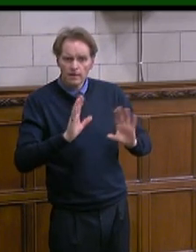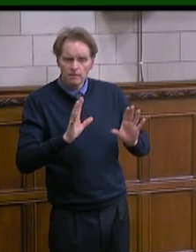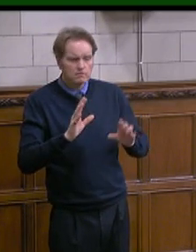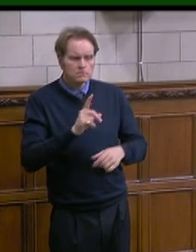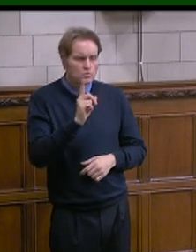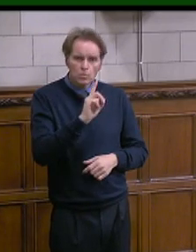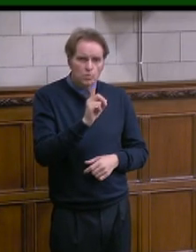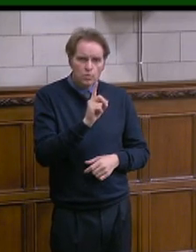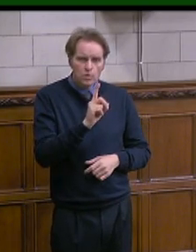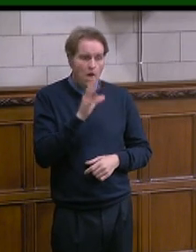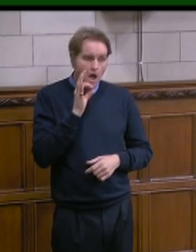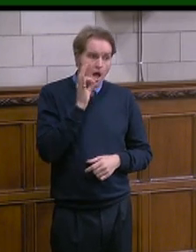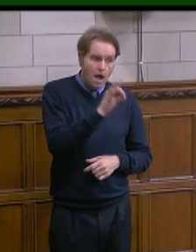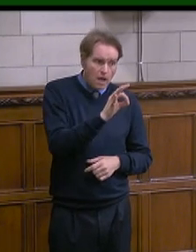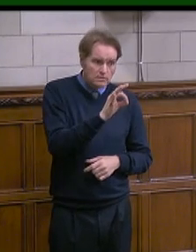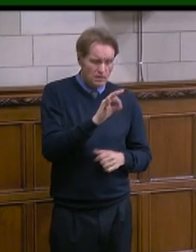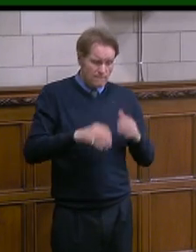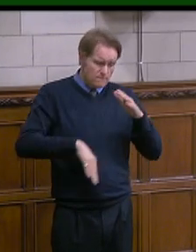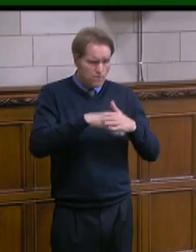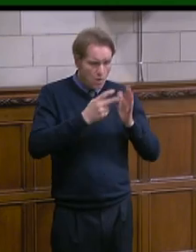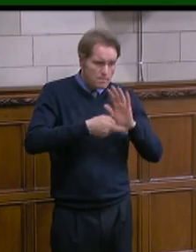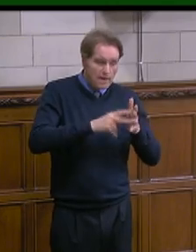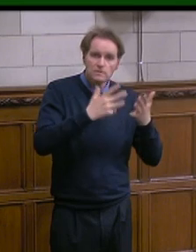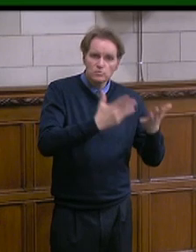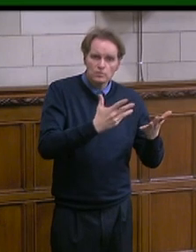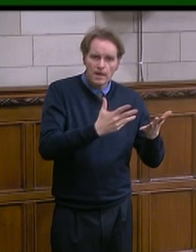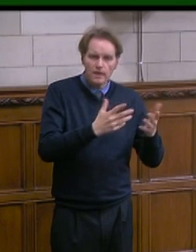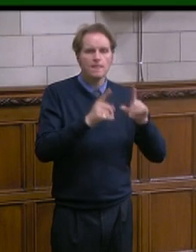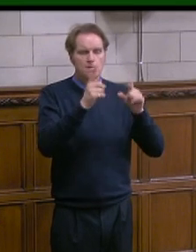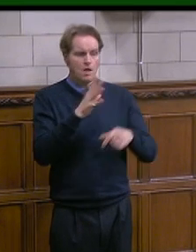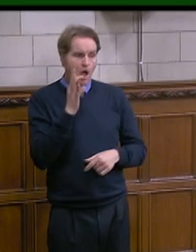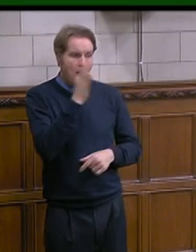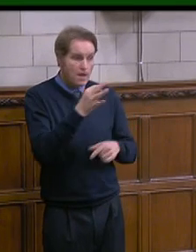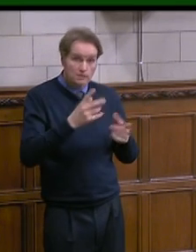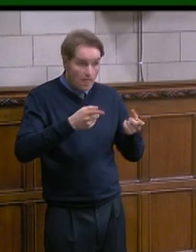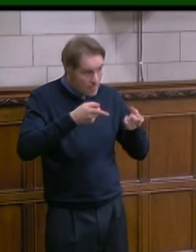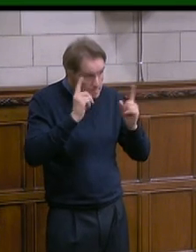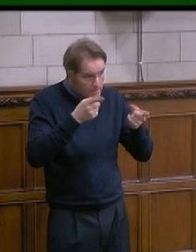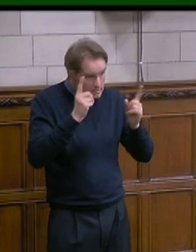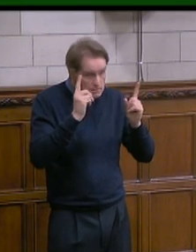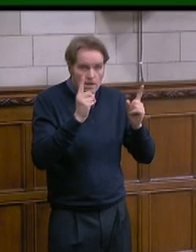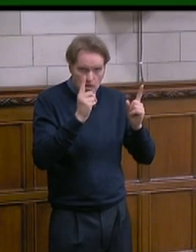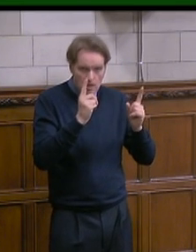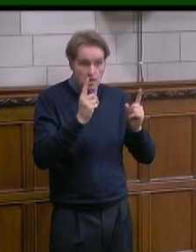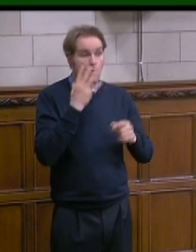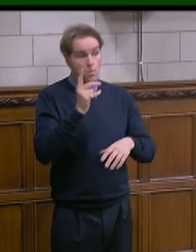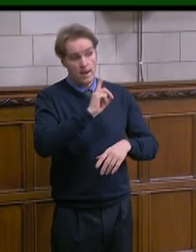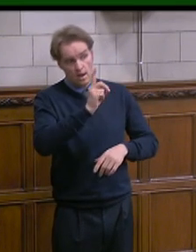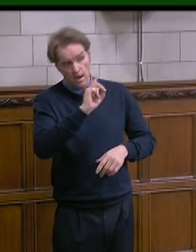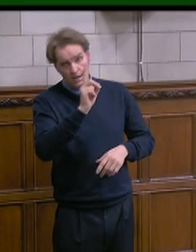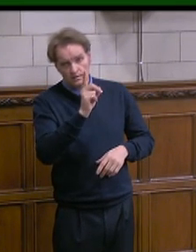sign for the Labour party—but when he rises to his feet, I would like him to reflect on